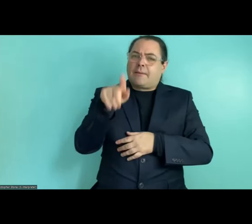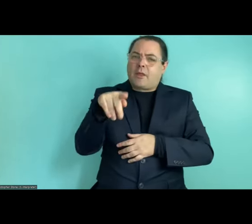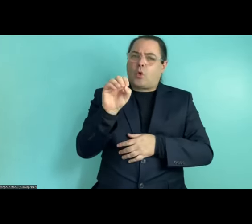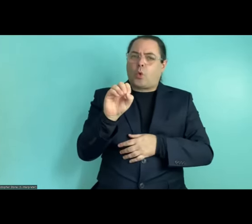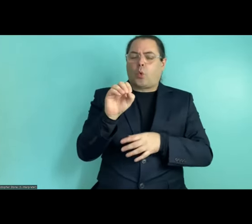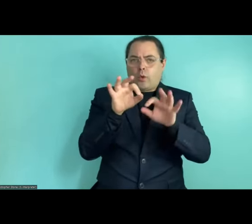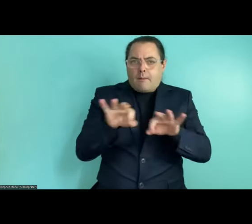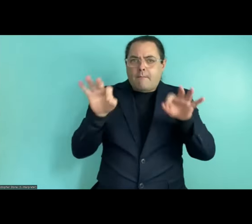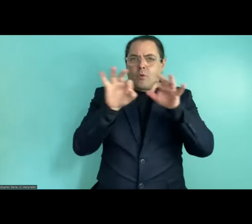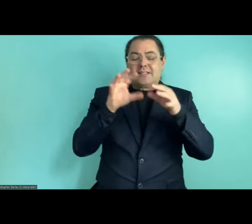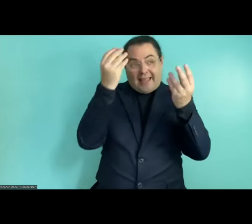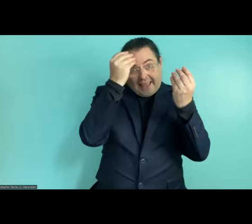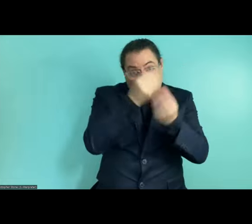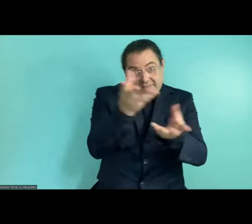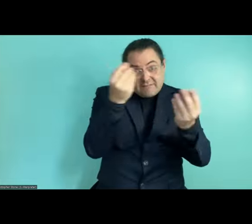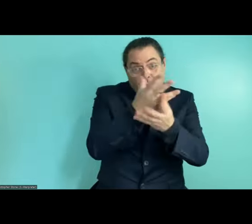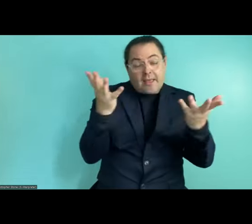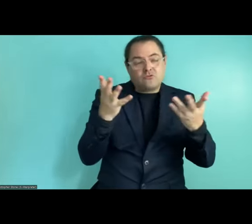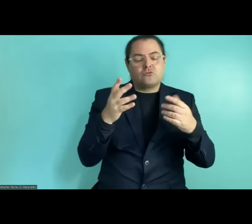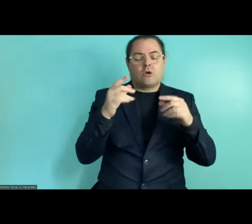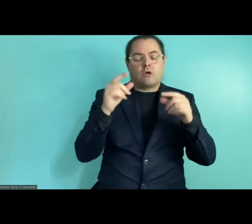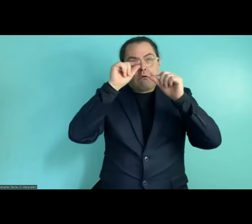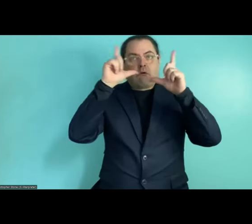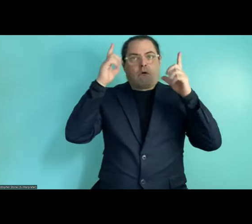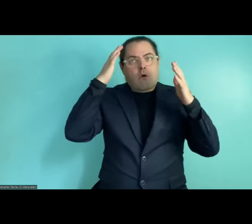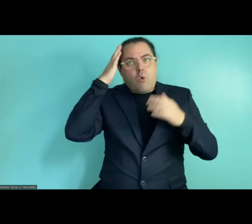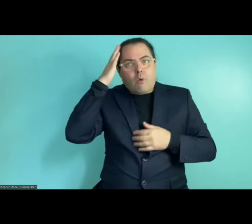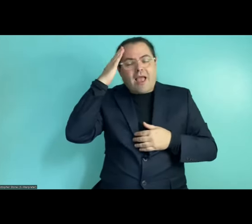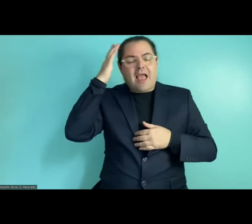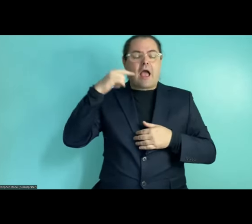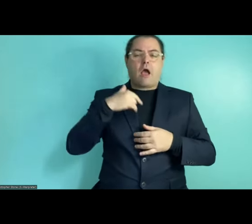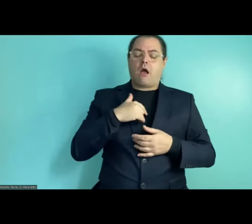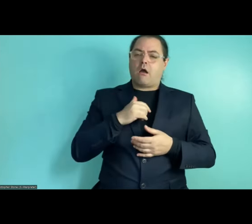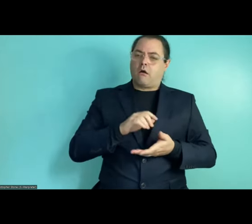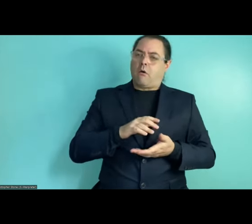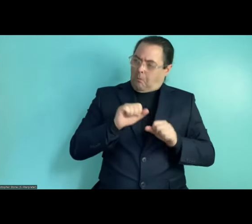in terms of making people disability country then in terms of recruitment, the Kenyan government